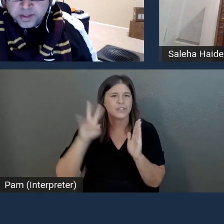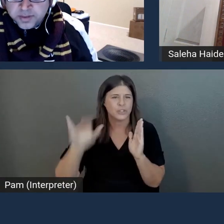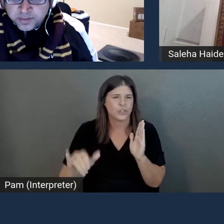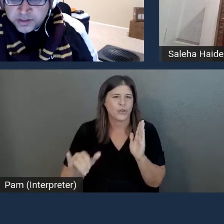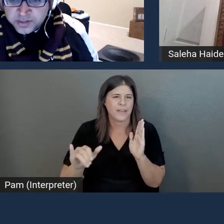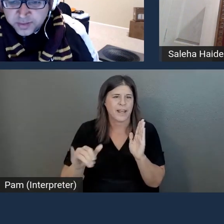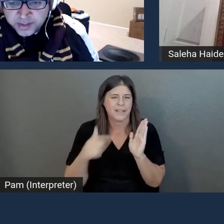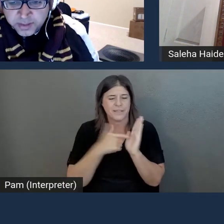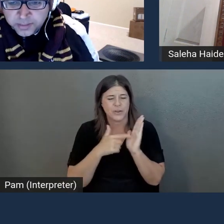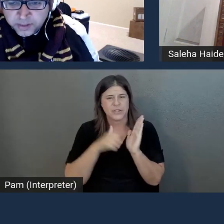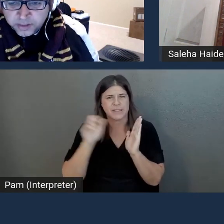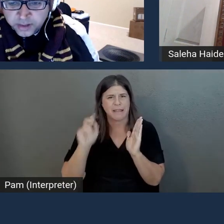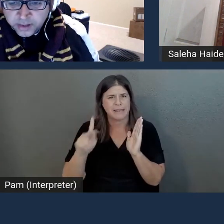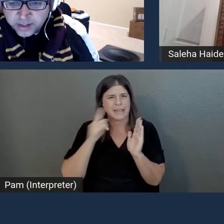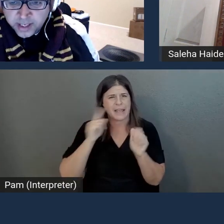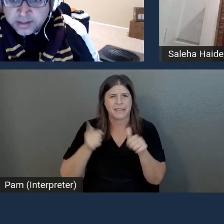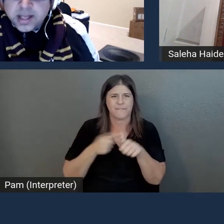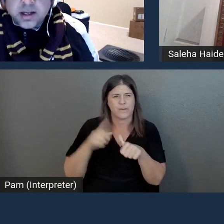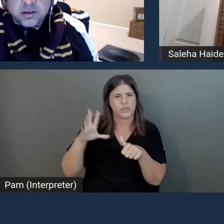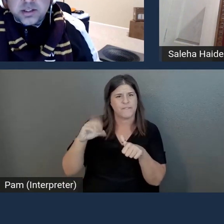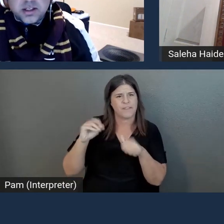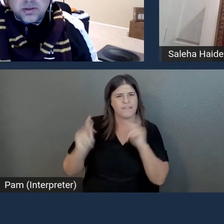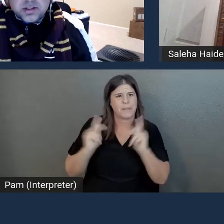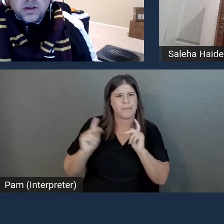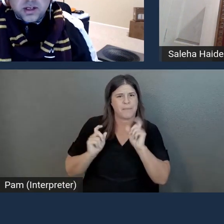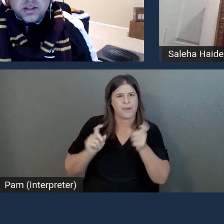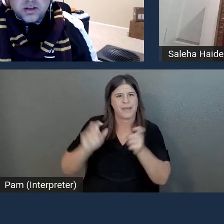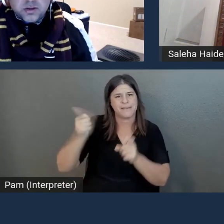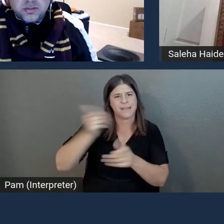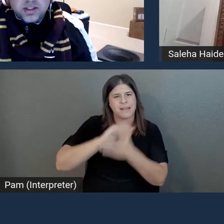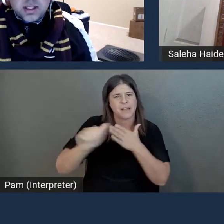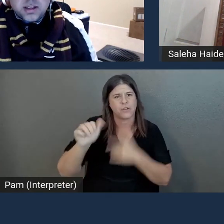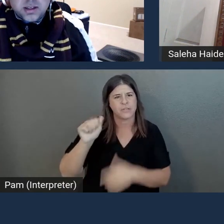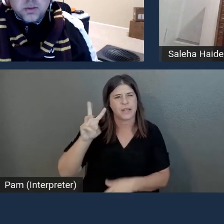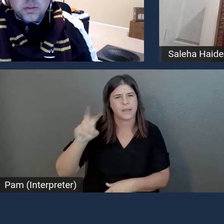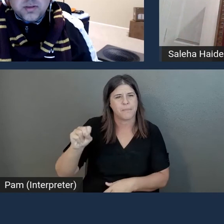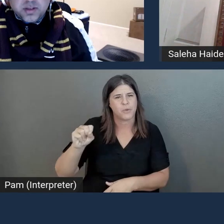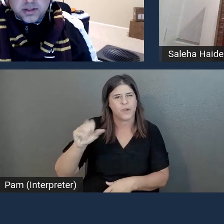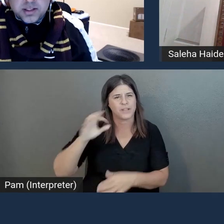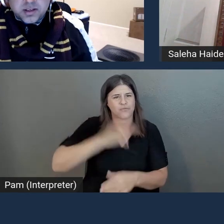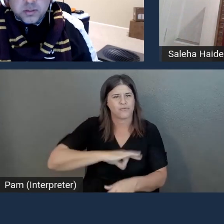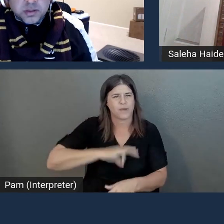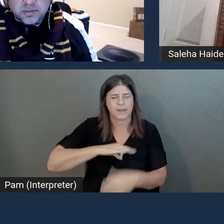I believe the first 50 people get $10 AWS credit, so please take a moment, fill out that survey,